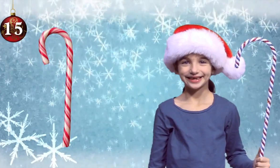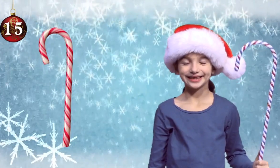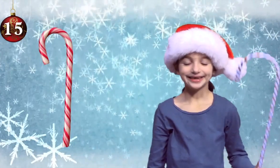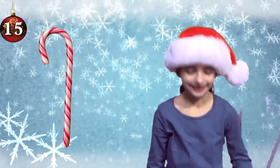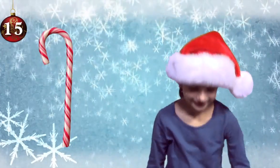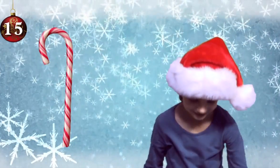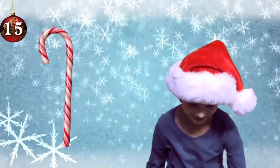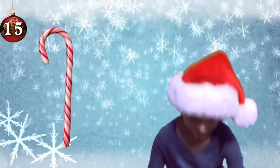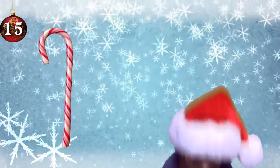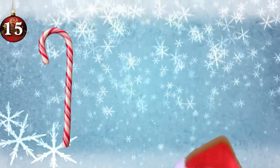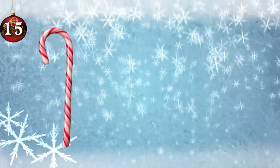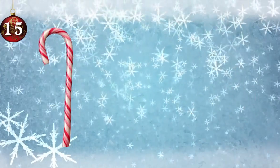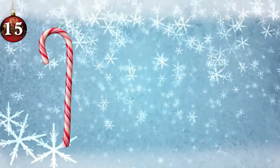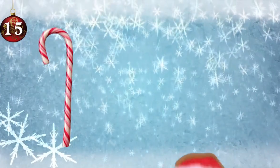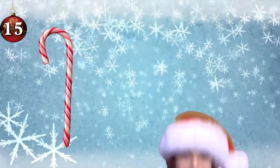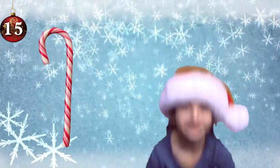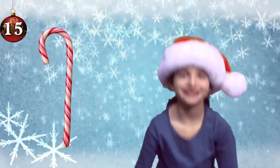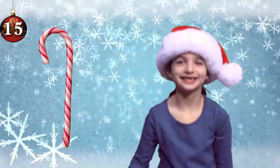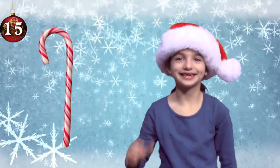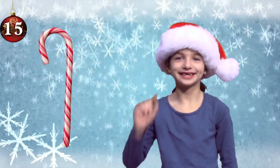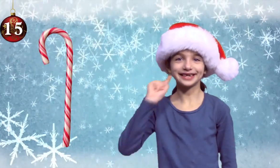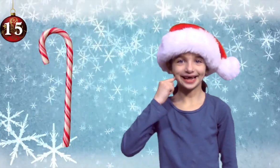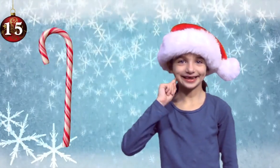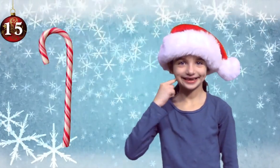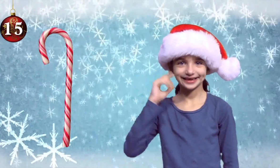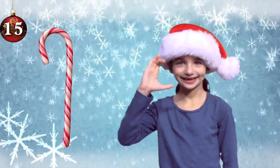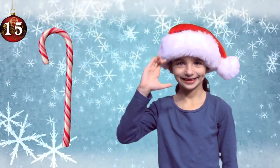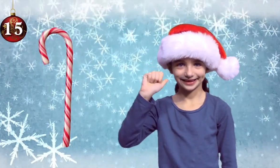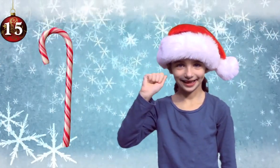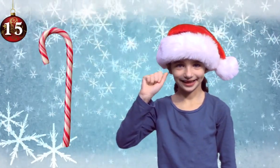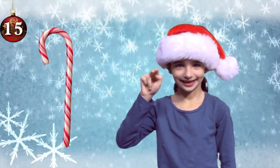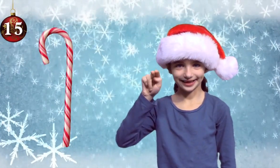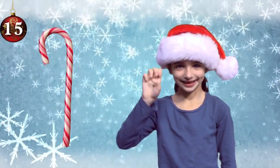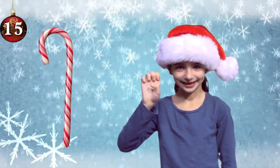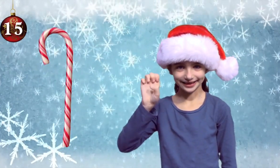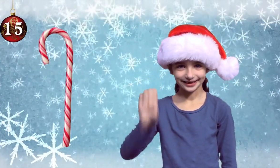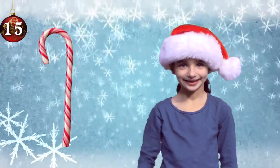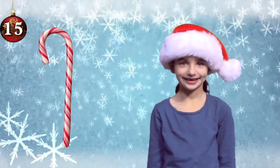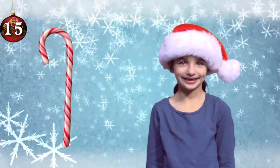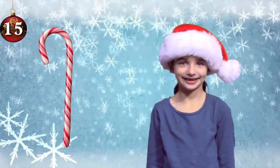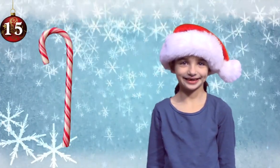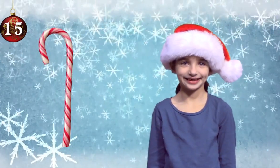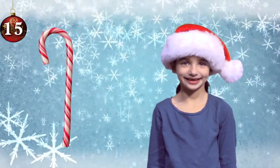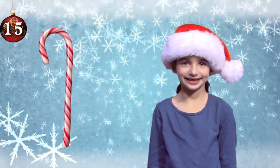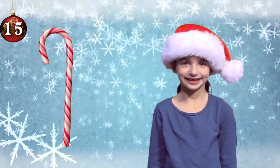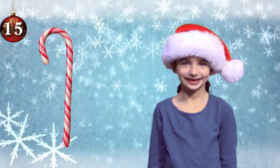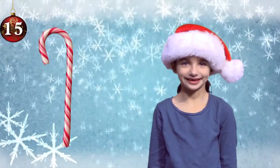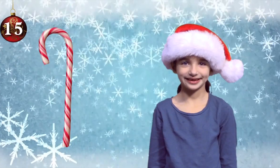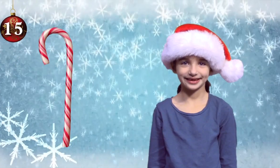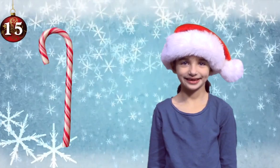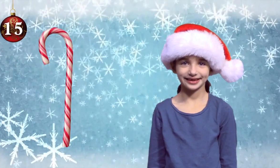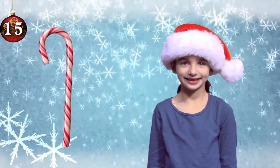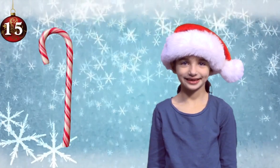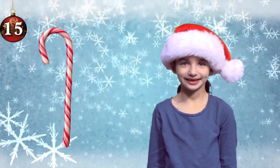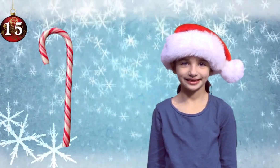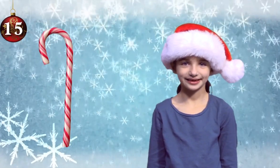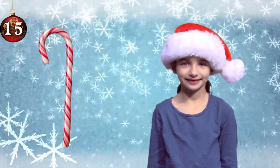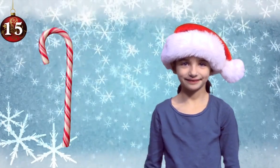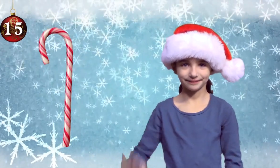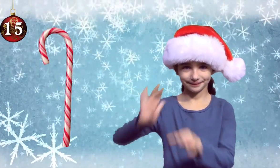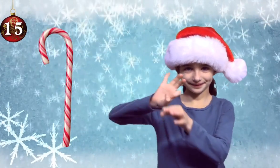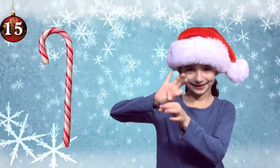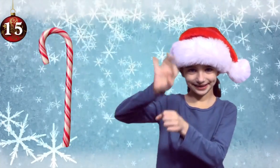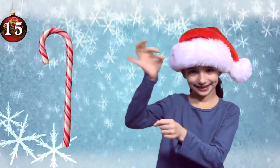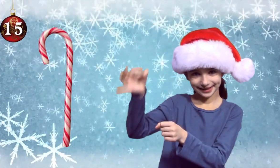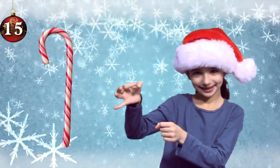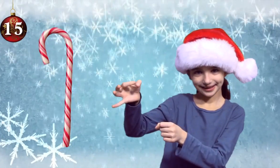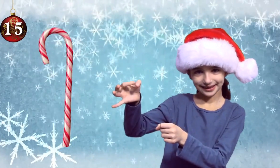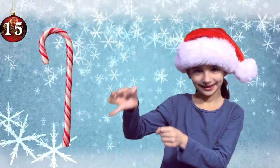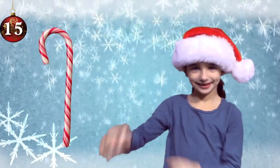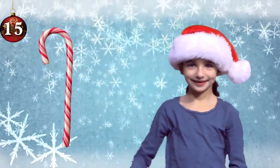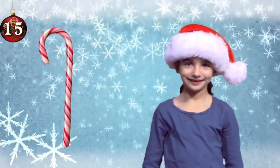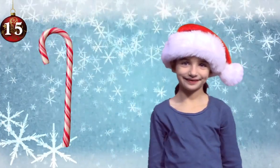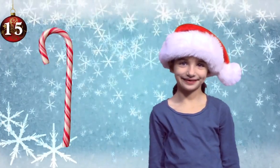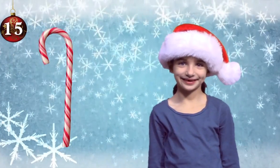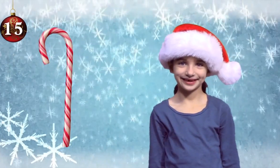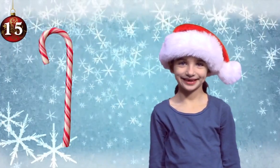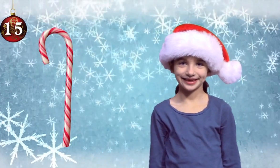CANDY CANE